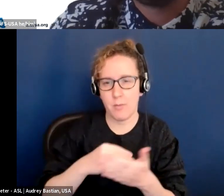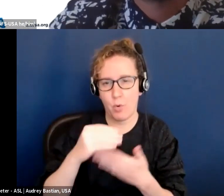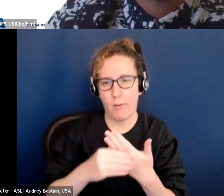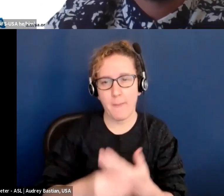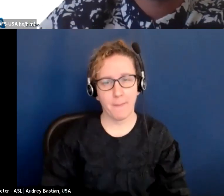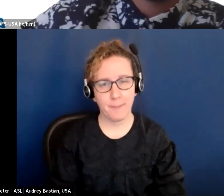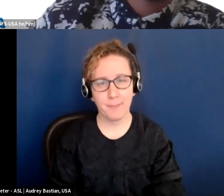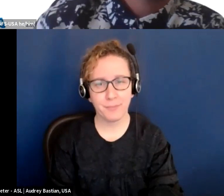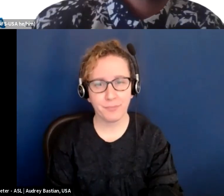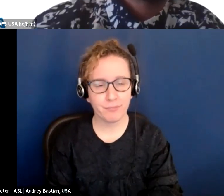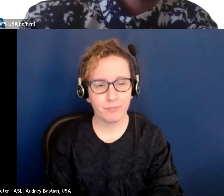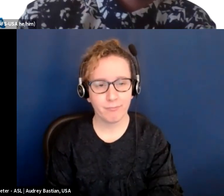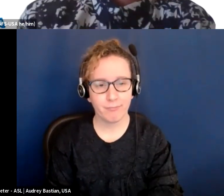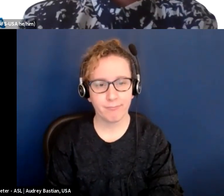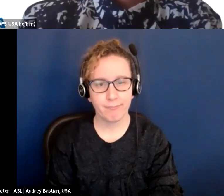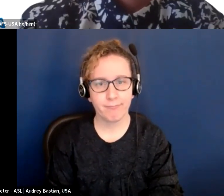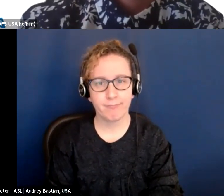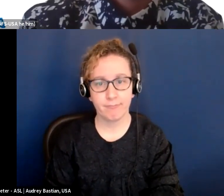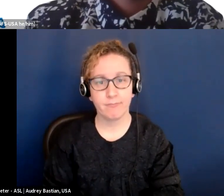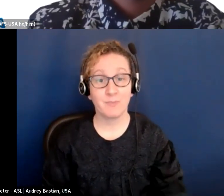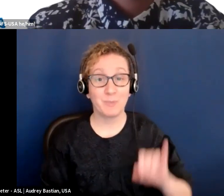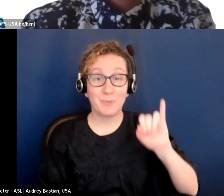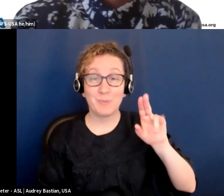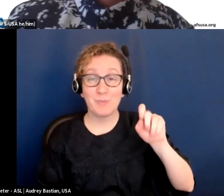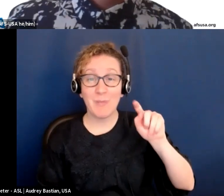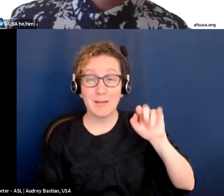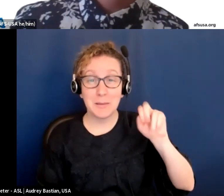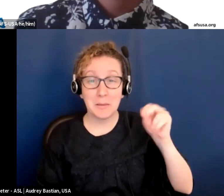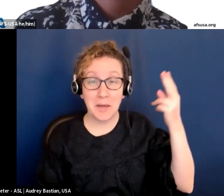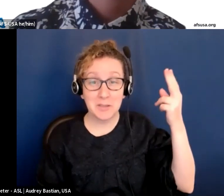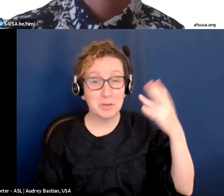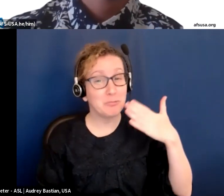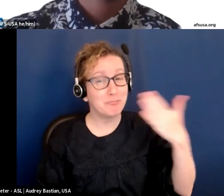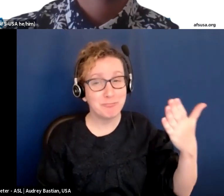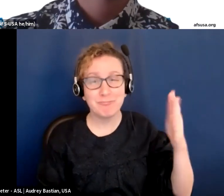That is a great example. When I studied abroad,